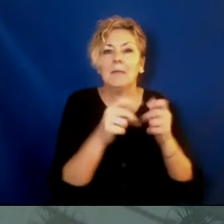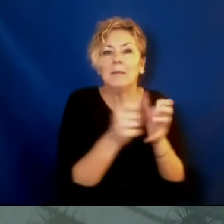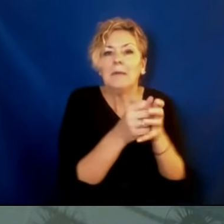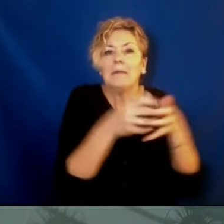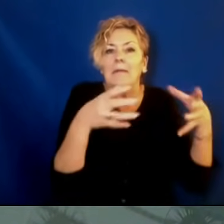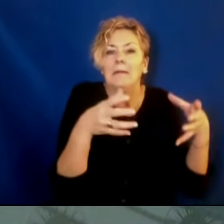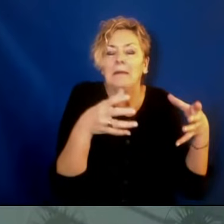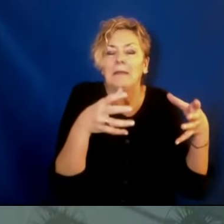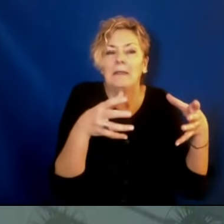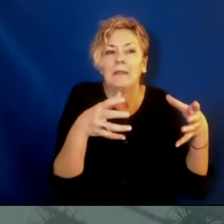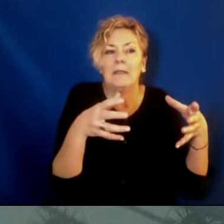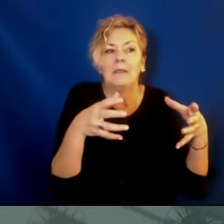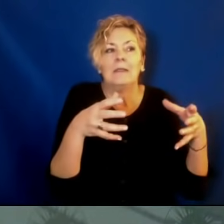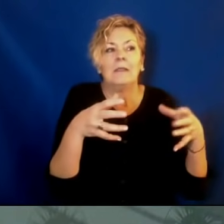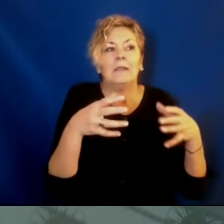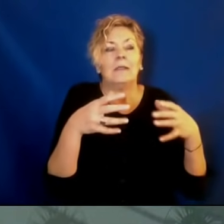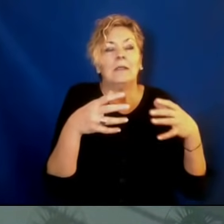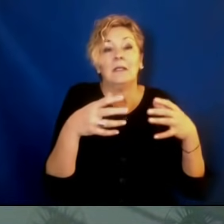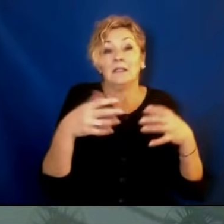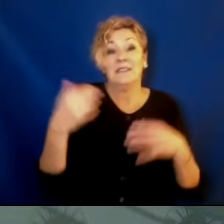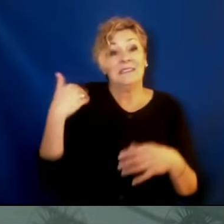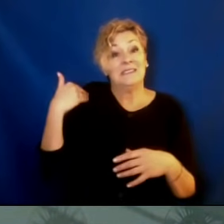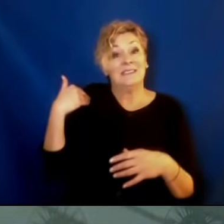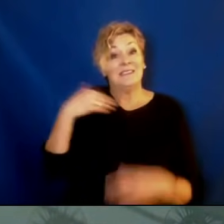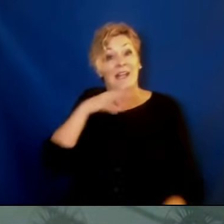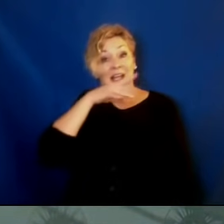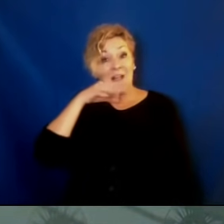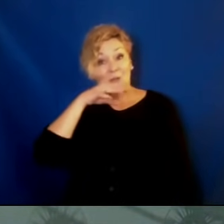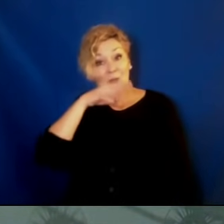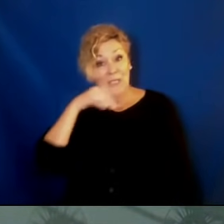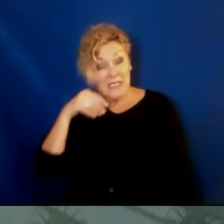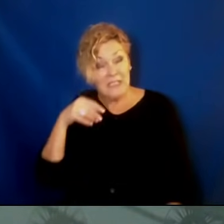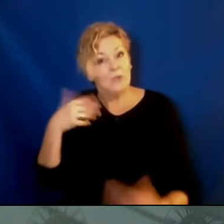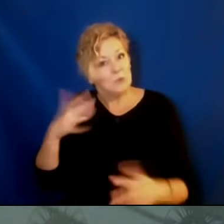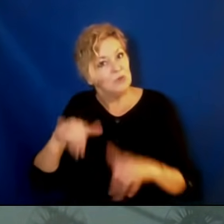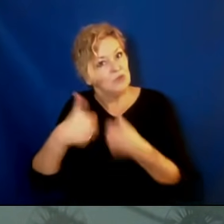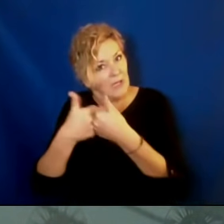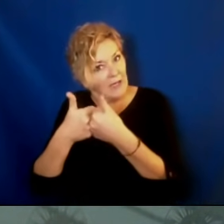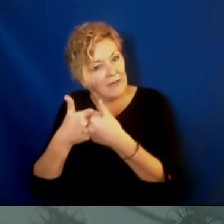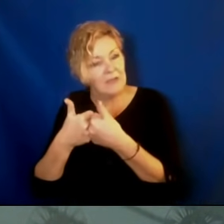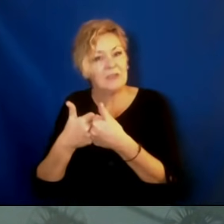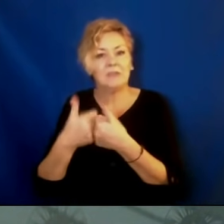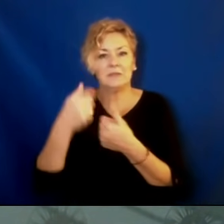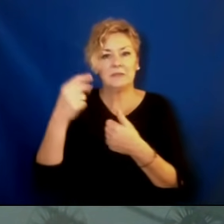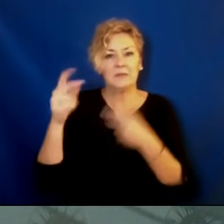and we have to be even more conscious than we are in summer but the steps we need to take